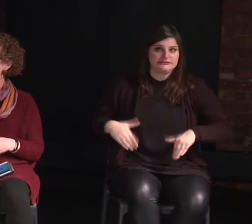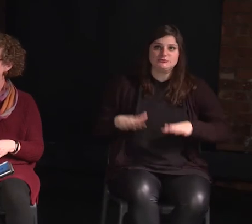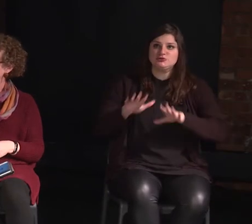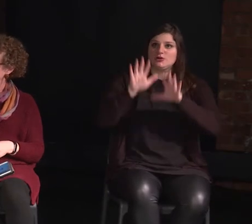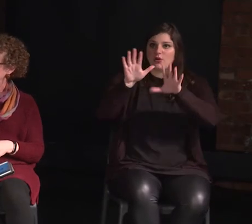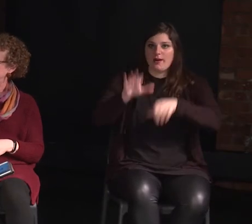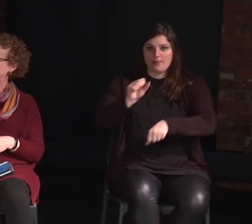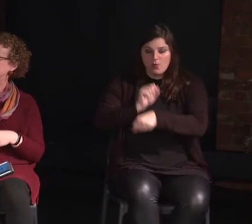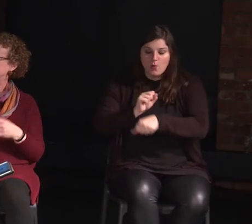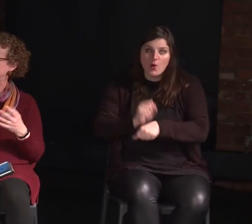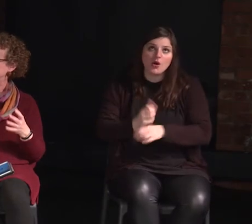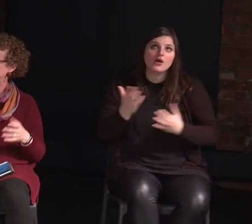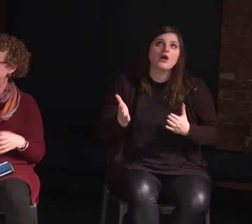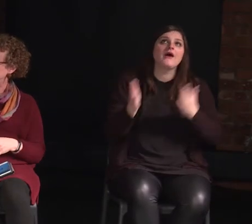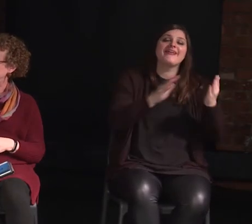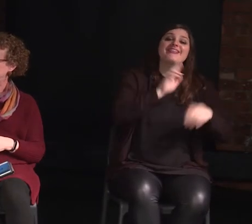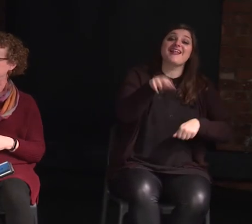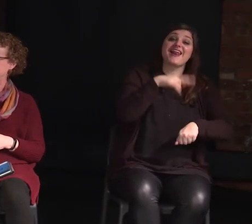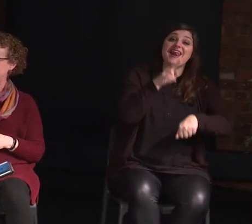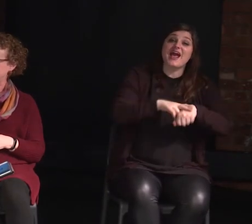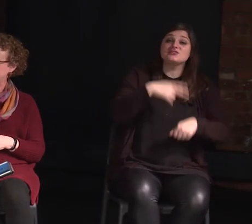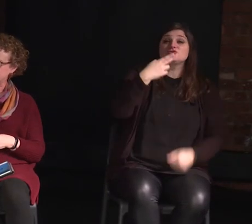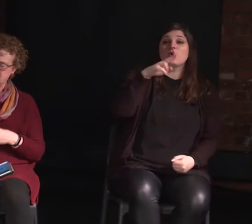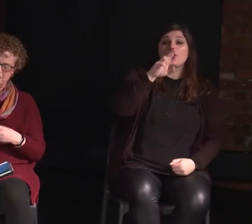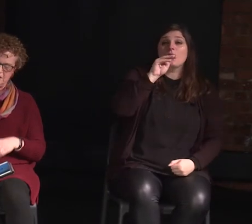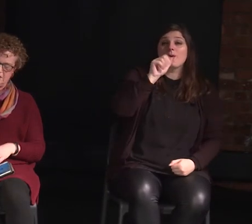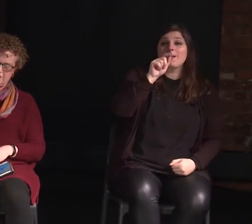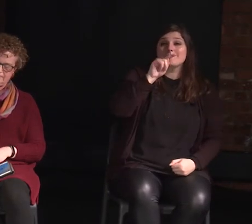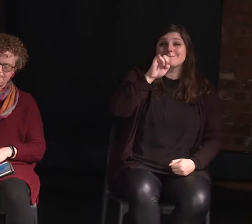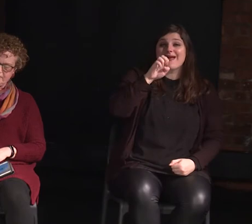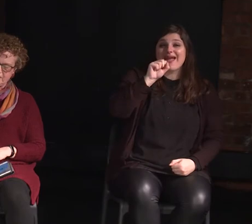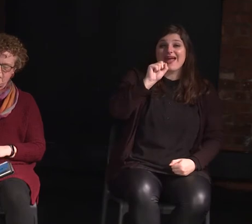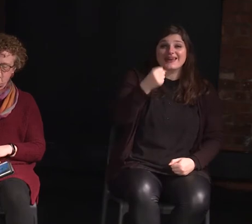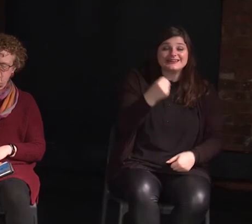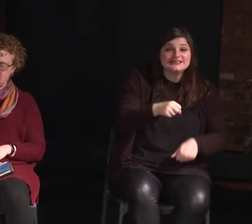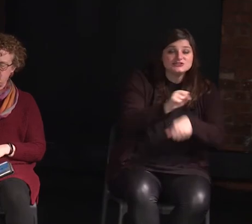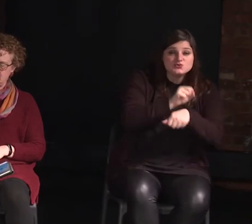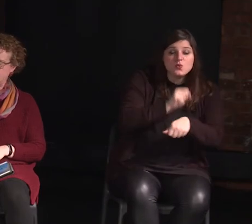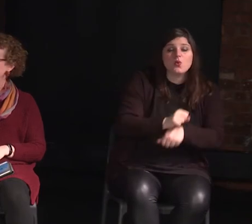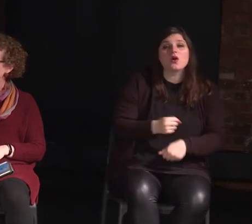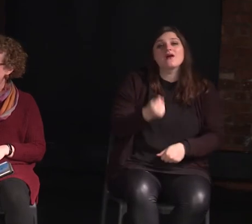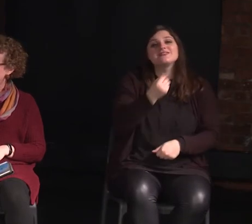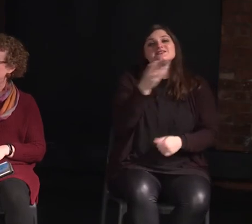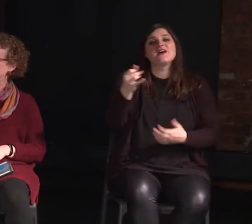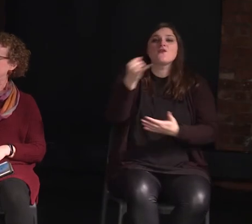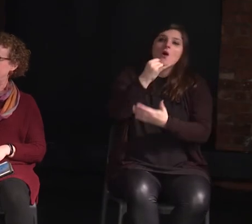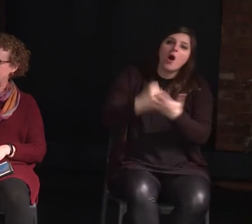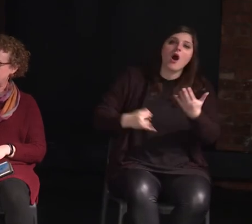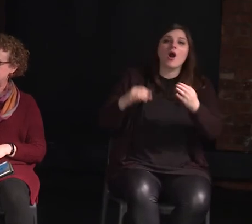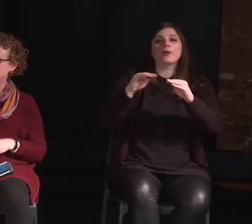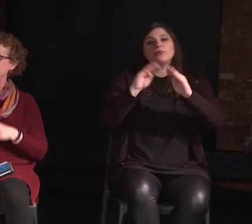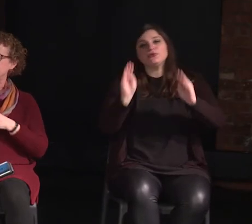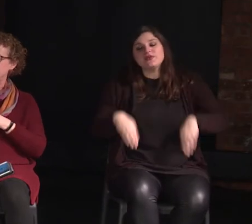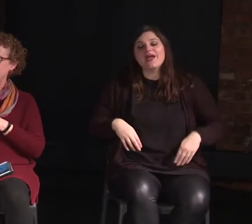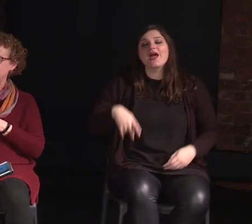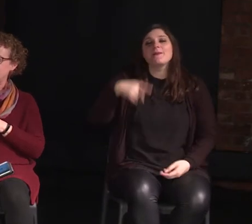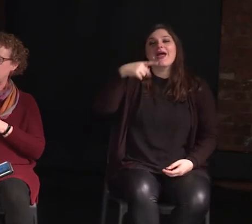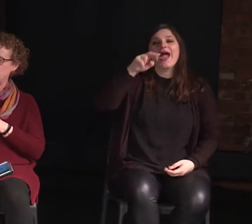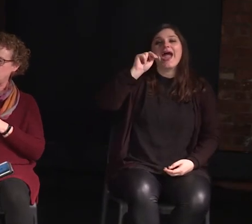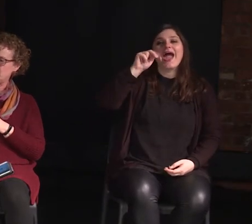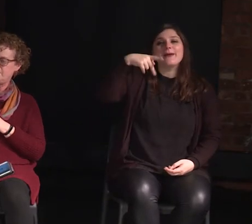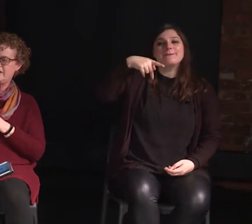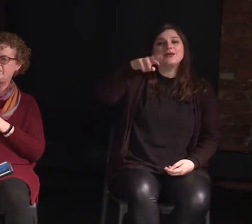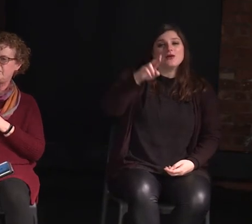Humanities Council, the Association of Art Museums, NPR, PBS, so that the work about